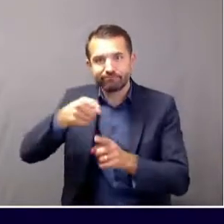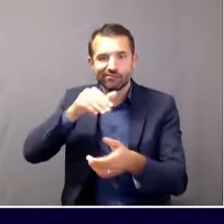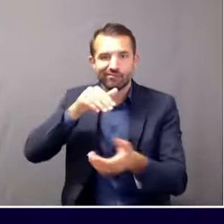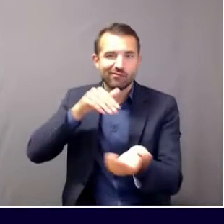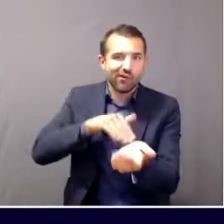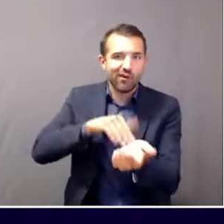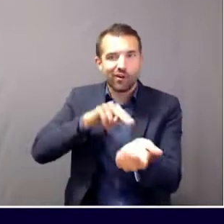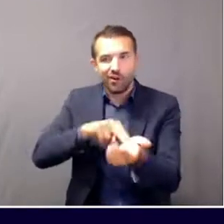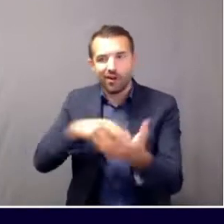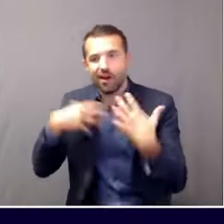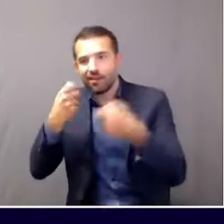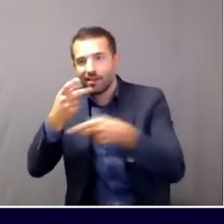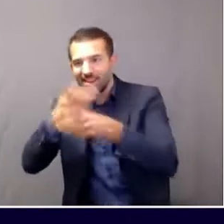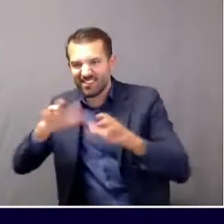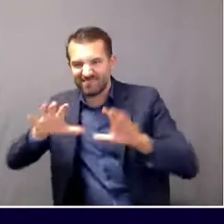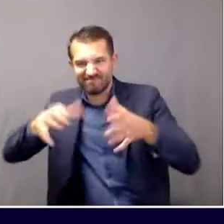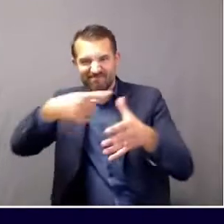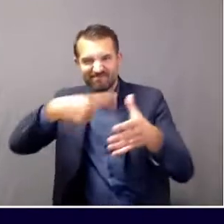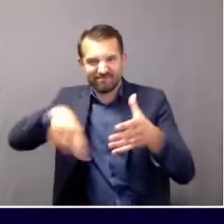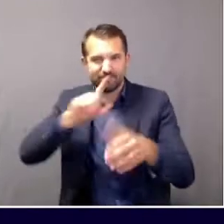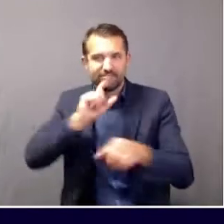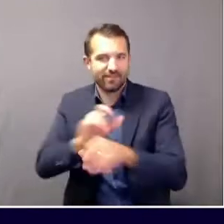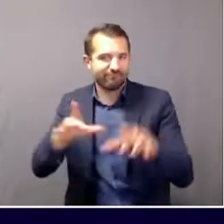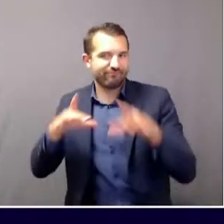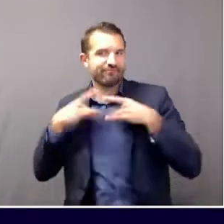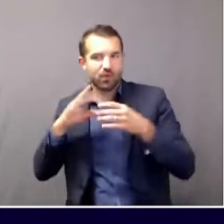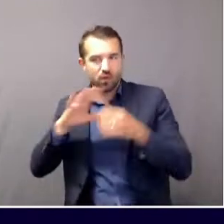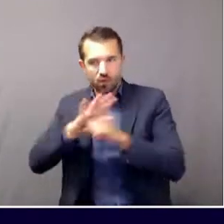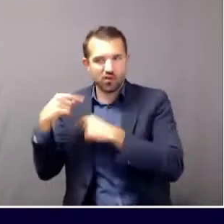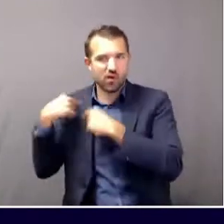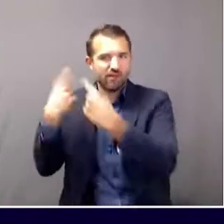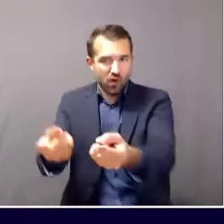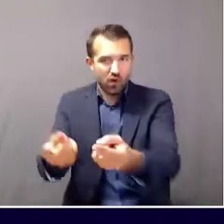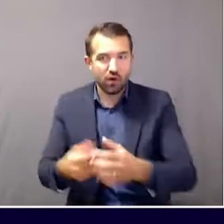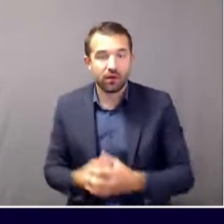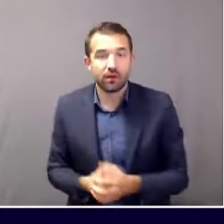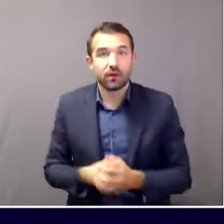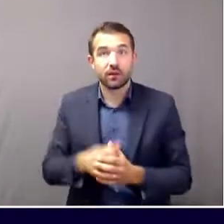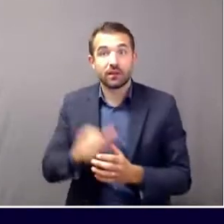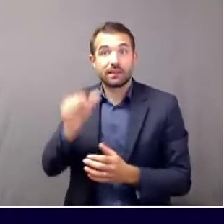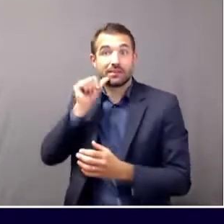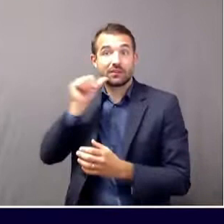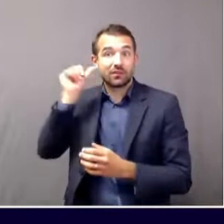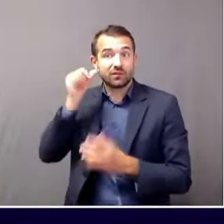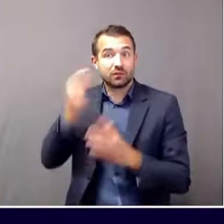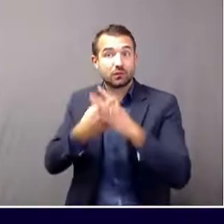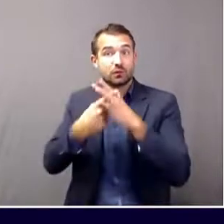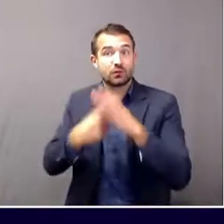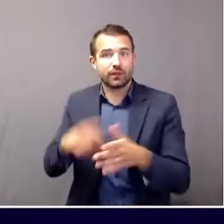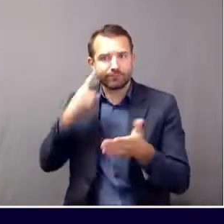okay cases that Maine CDC began